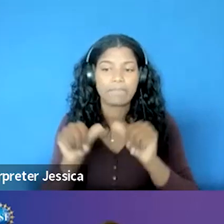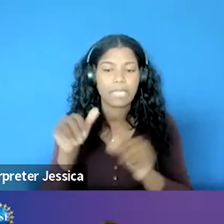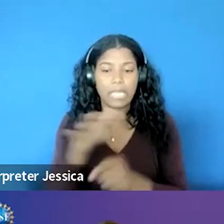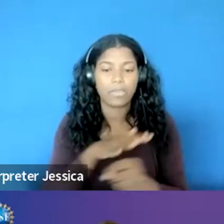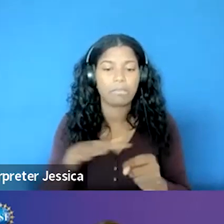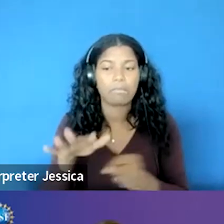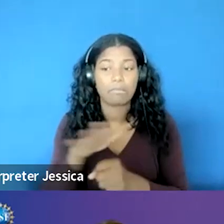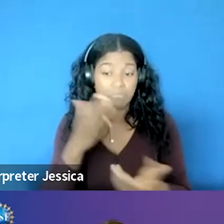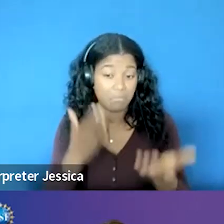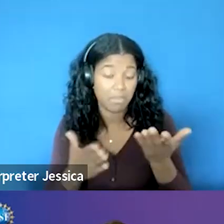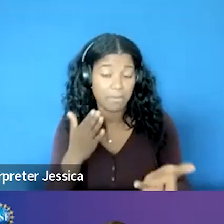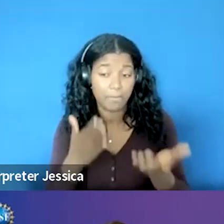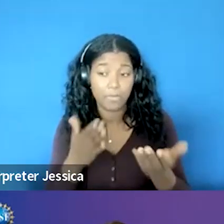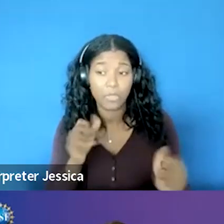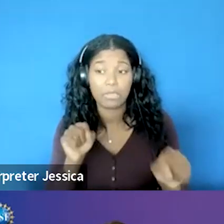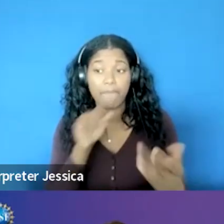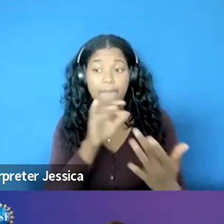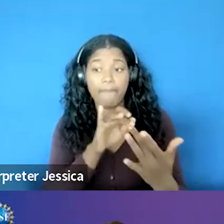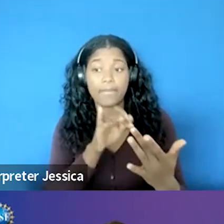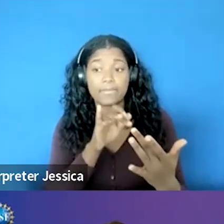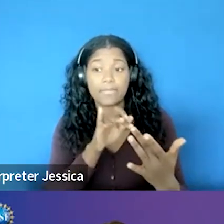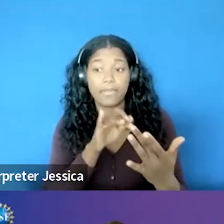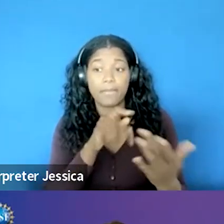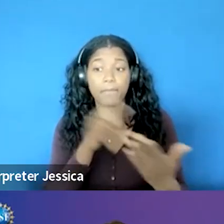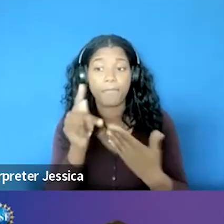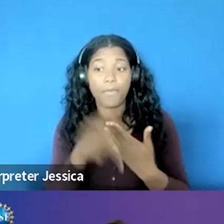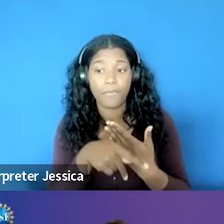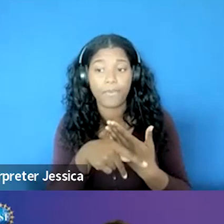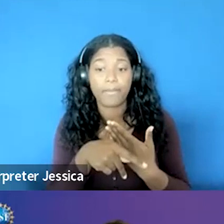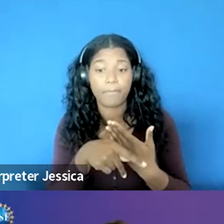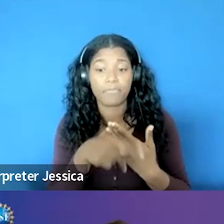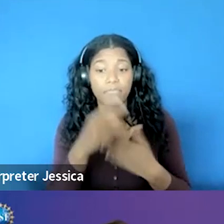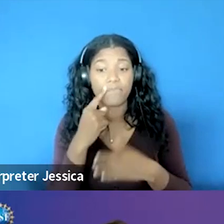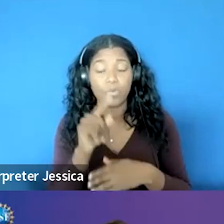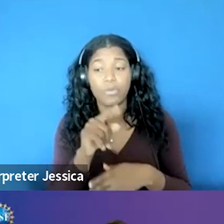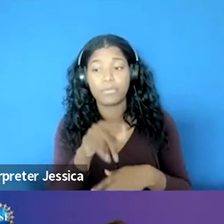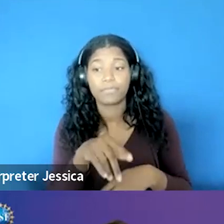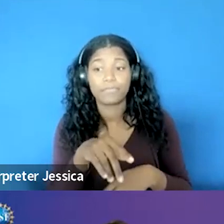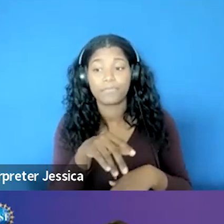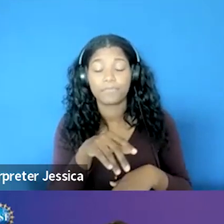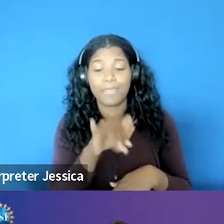you may wish to contact the program in that, you know, that funds research proposals